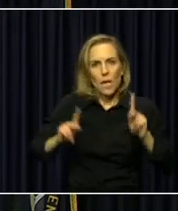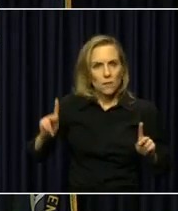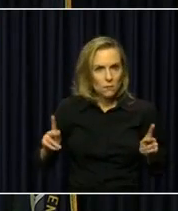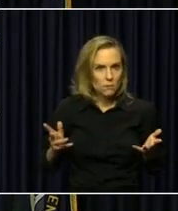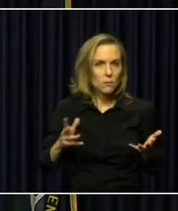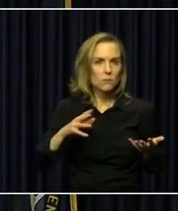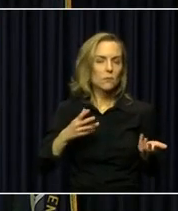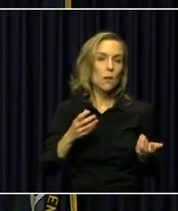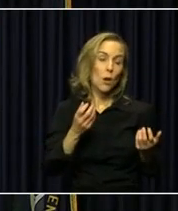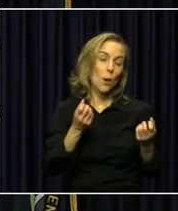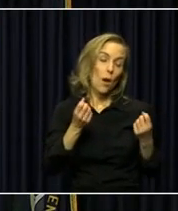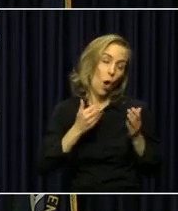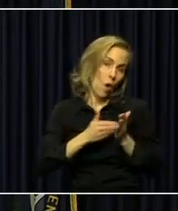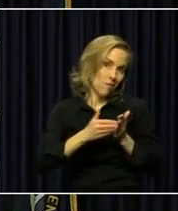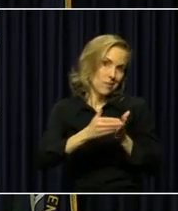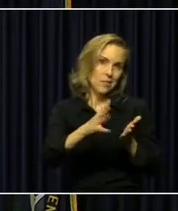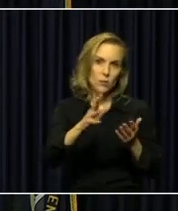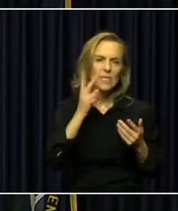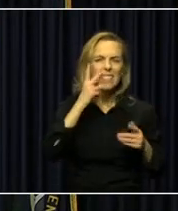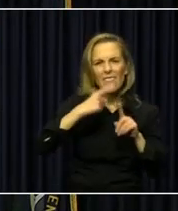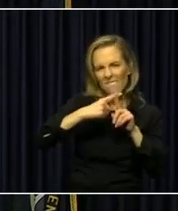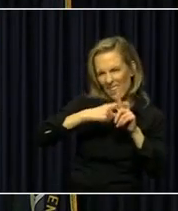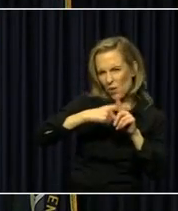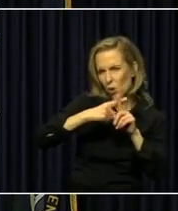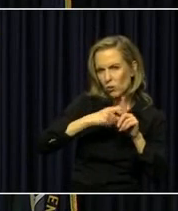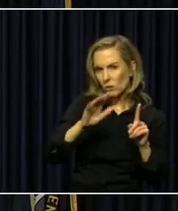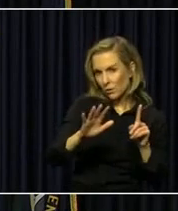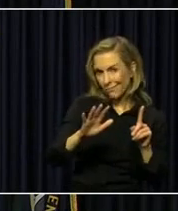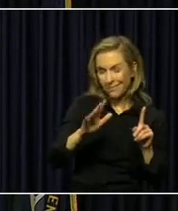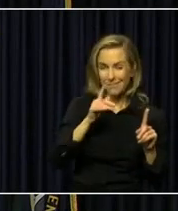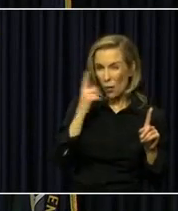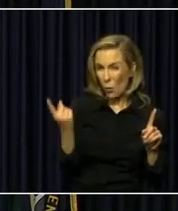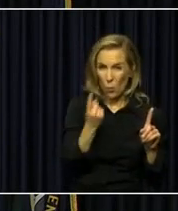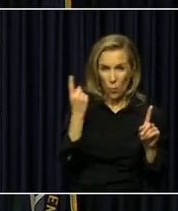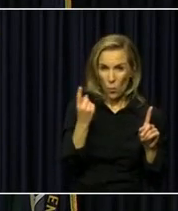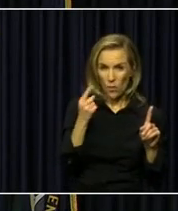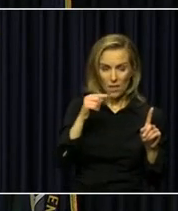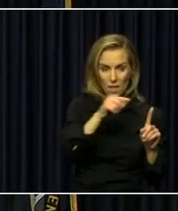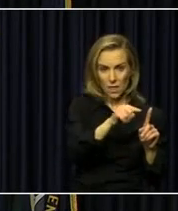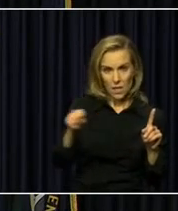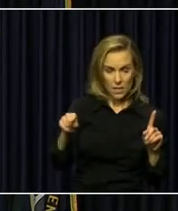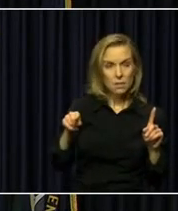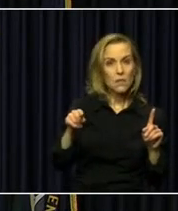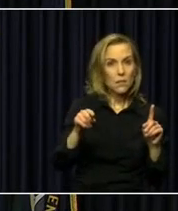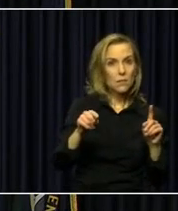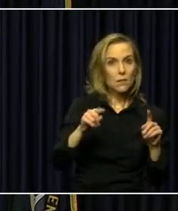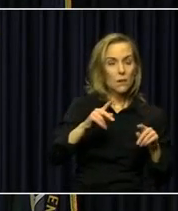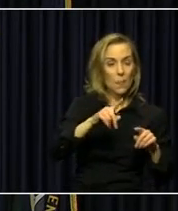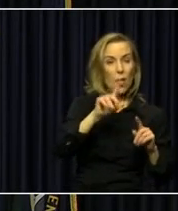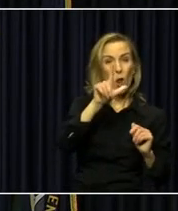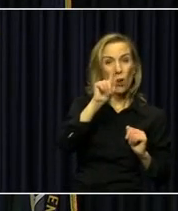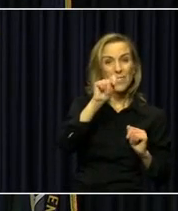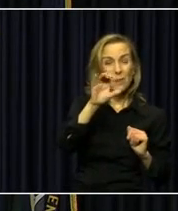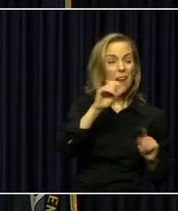CHANGES IN OUR RECREATIONS FOR THINGS LOOK MEDICATIONS AVAILABLE AVAILABLY AN AS NEEDED